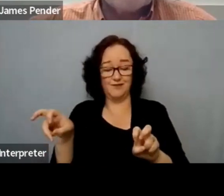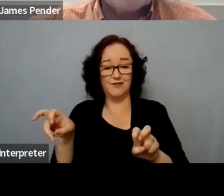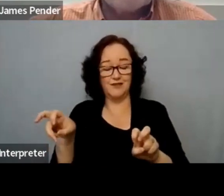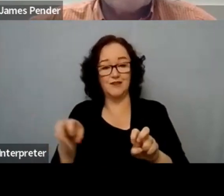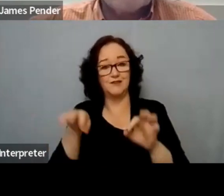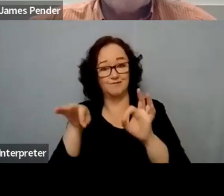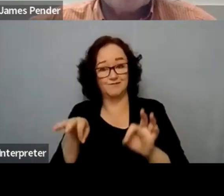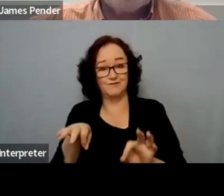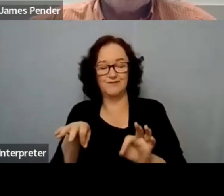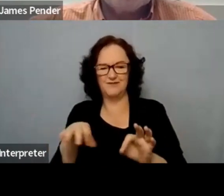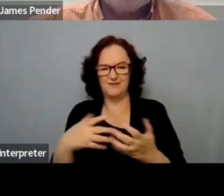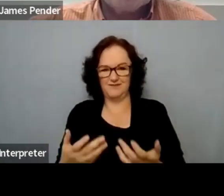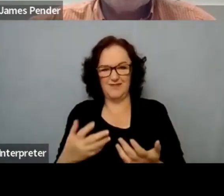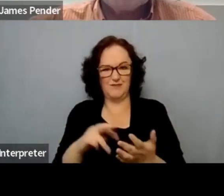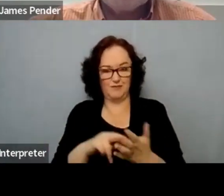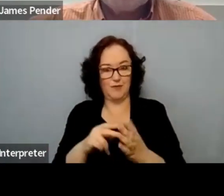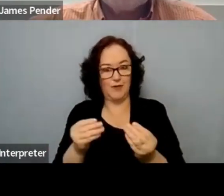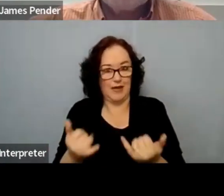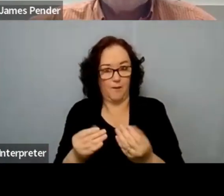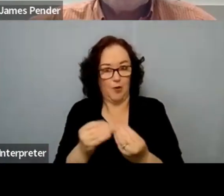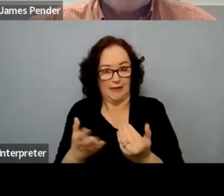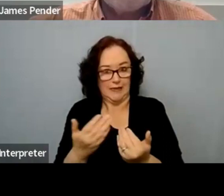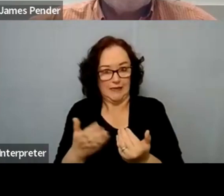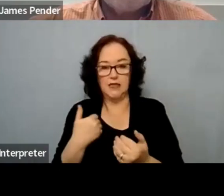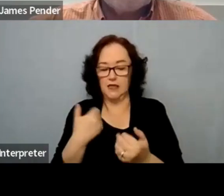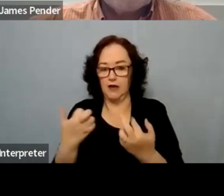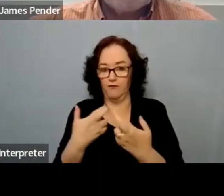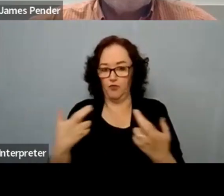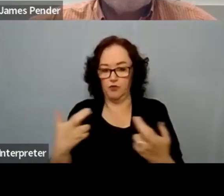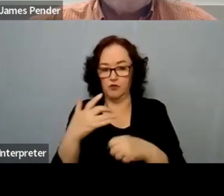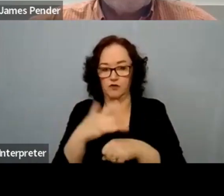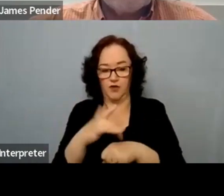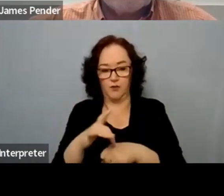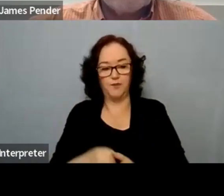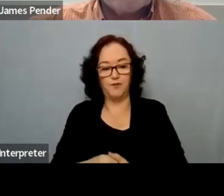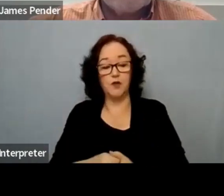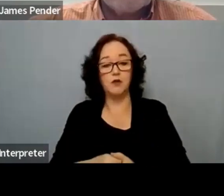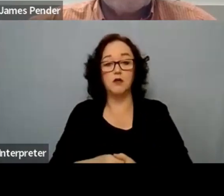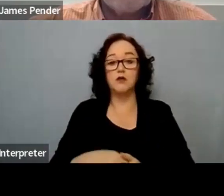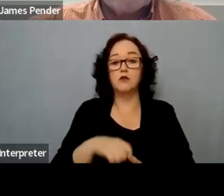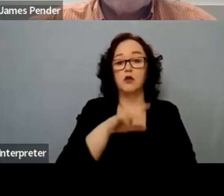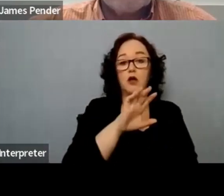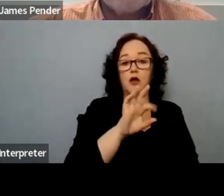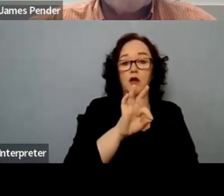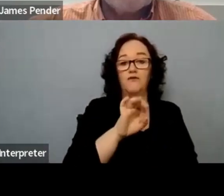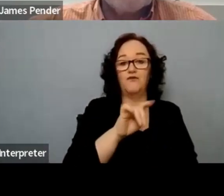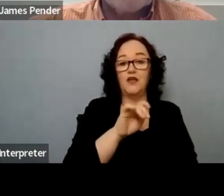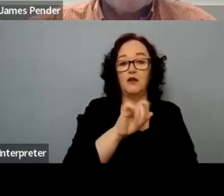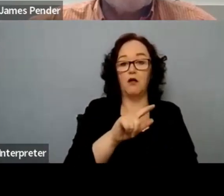fingertips. Is there a correlation between fetal alcohol syndrome disorder and brain injury and brain injuries